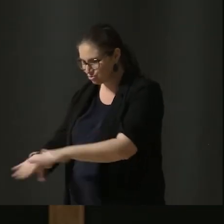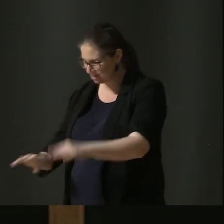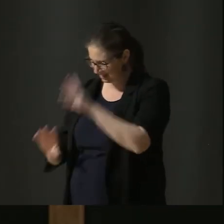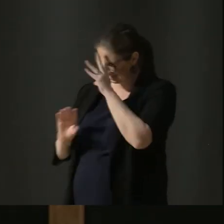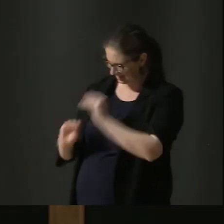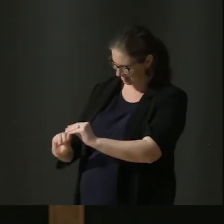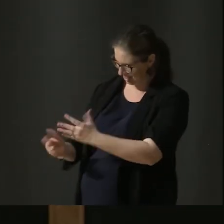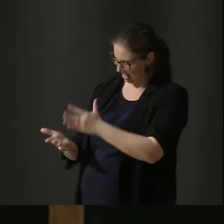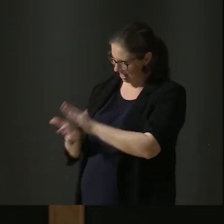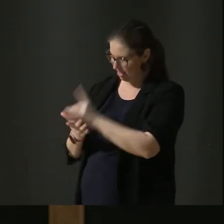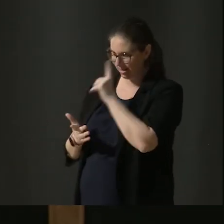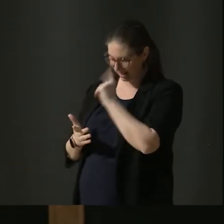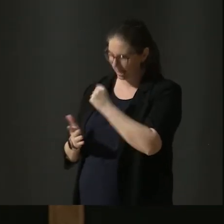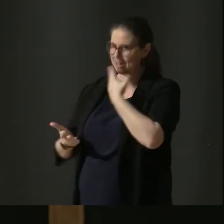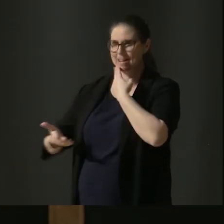name them and respond to them?